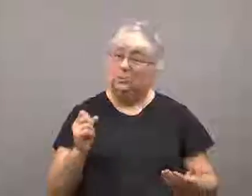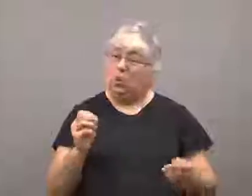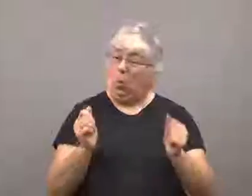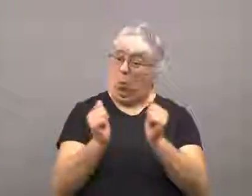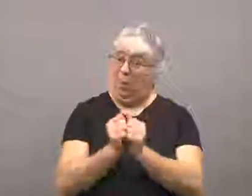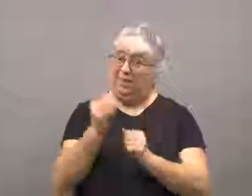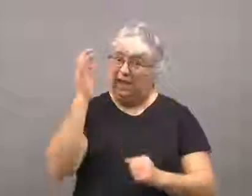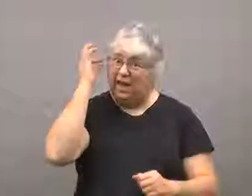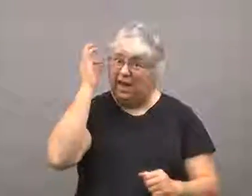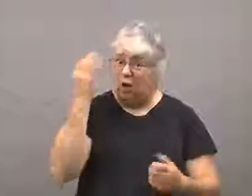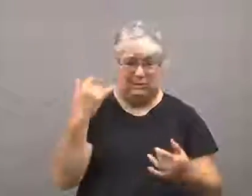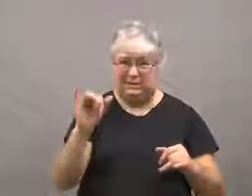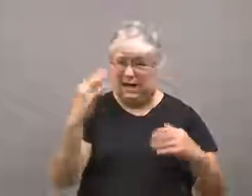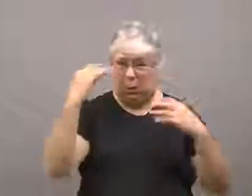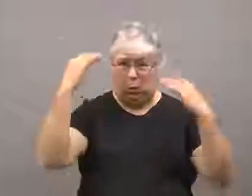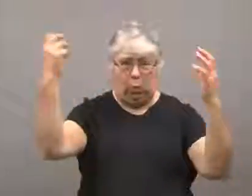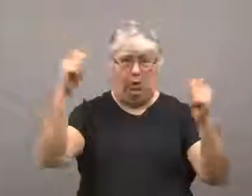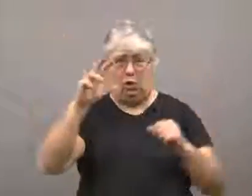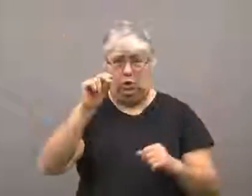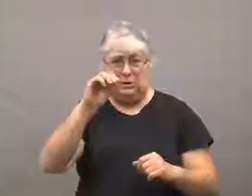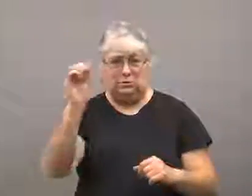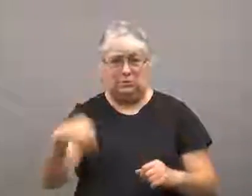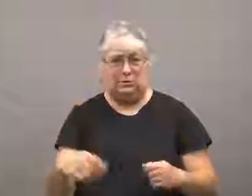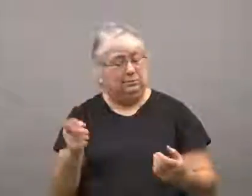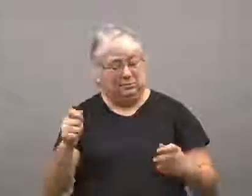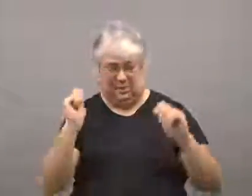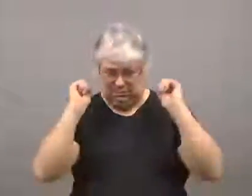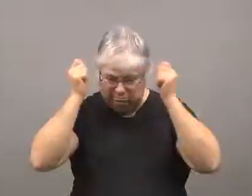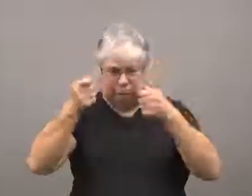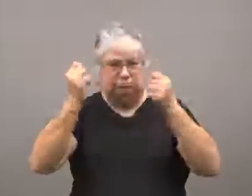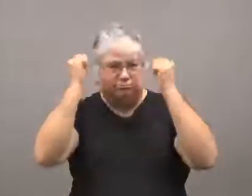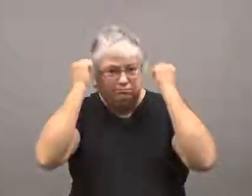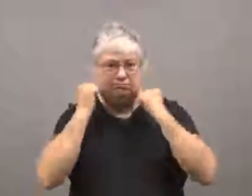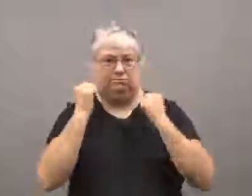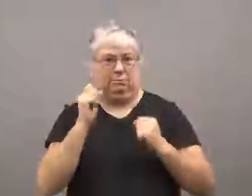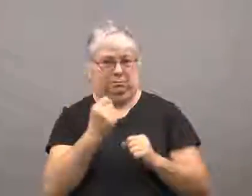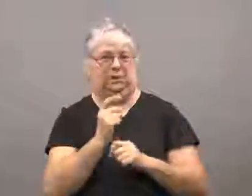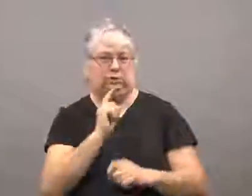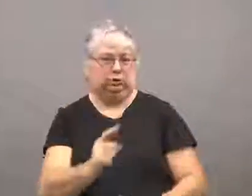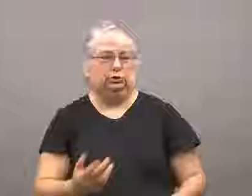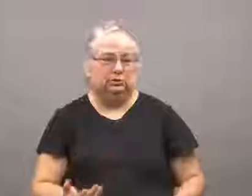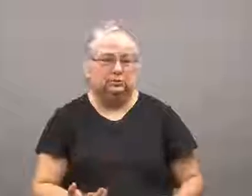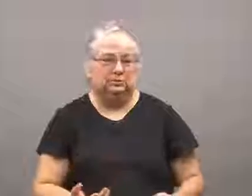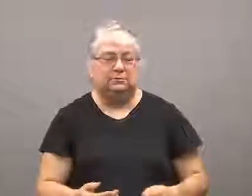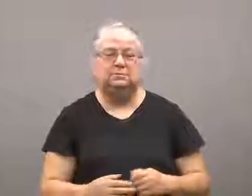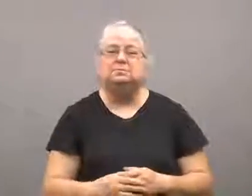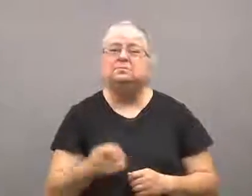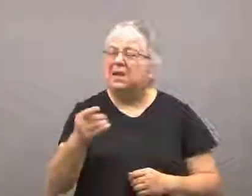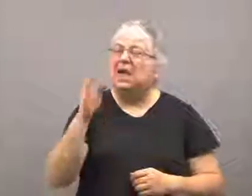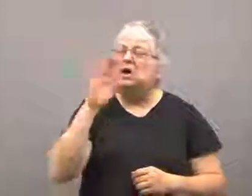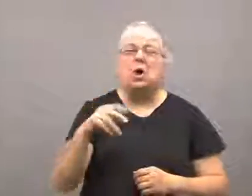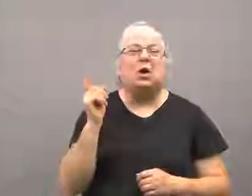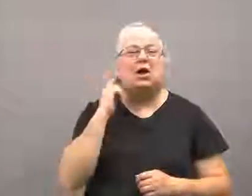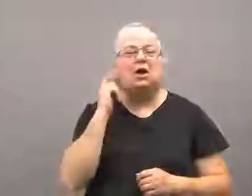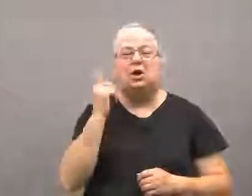So even with hair, people lose 30% through the head, so make sure you cover that up!